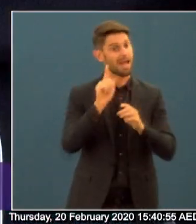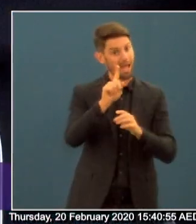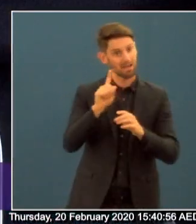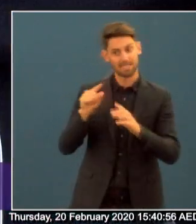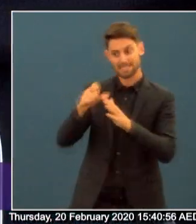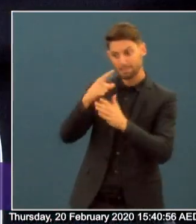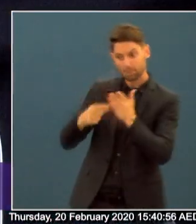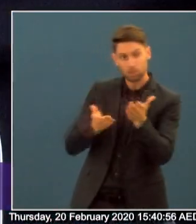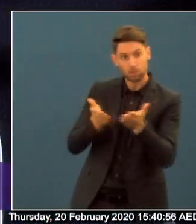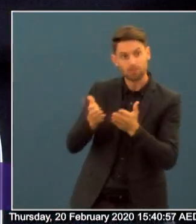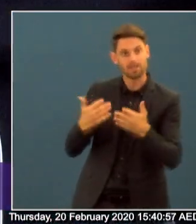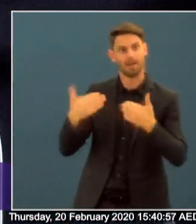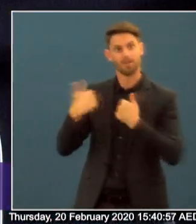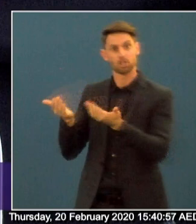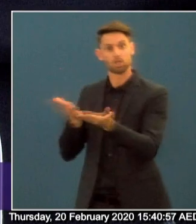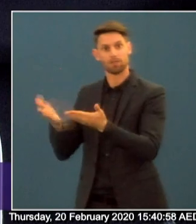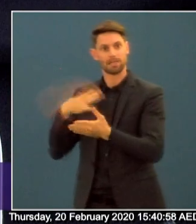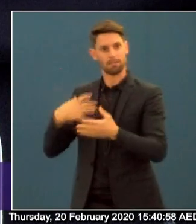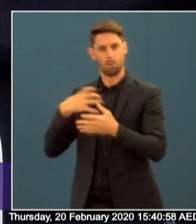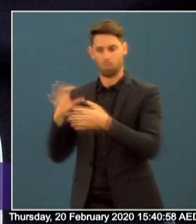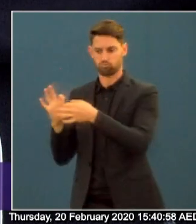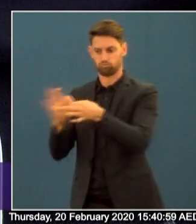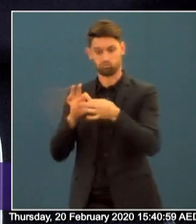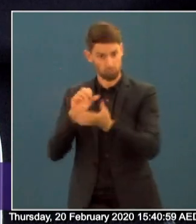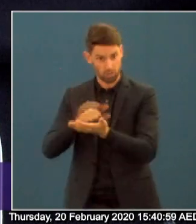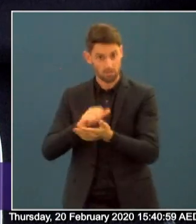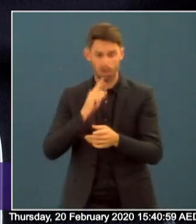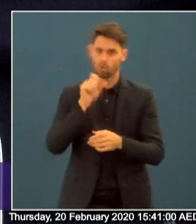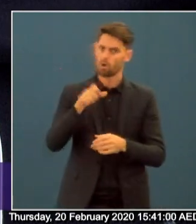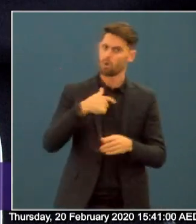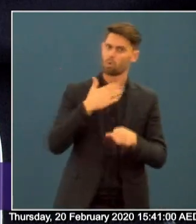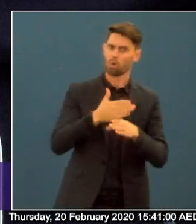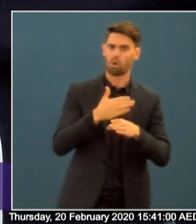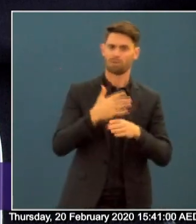I've been practising this field as a consultant paediatrician